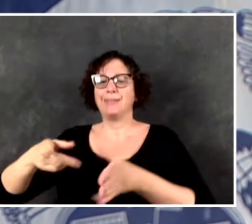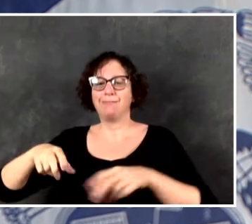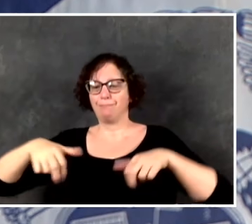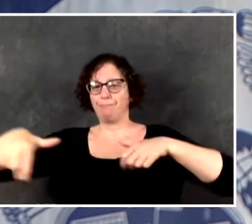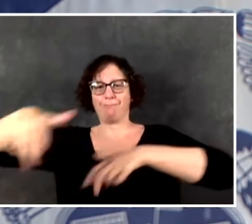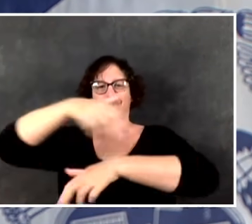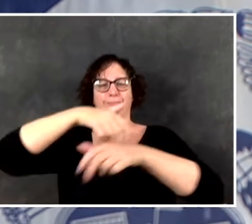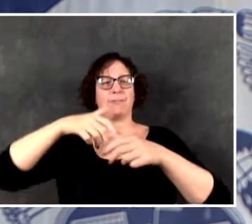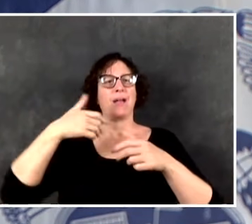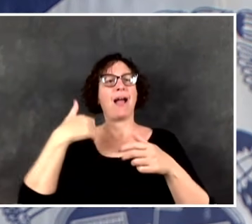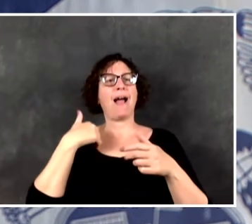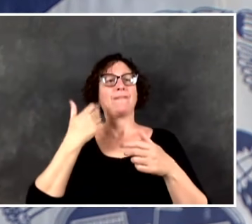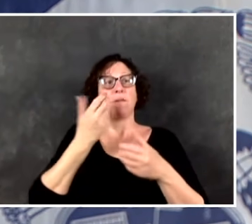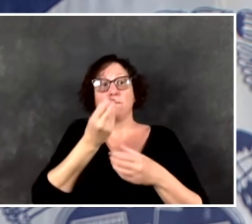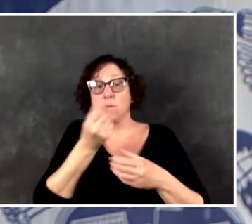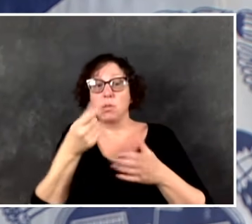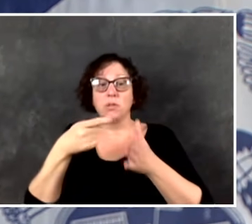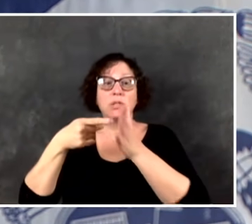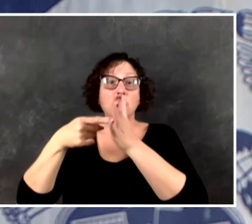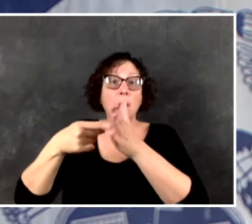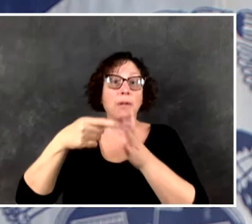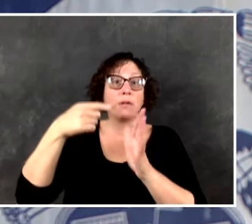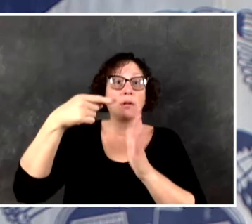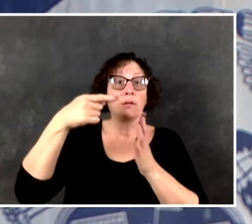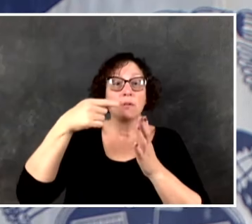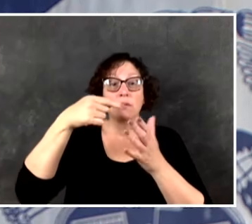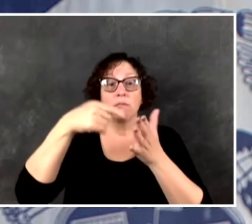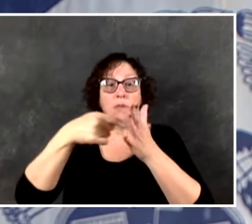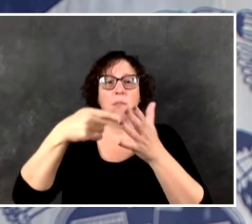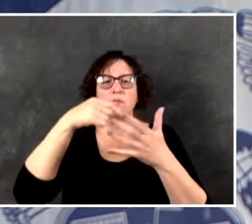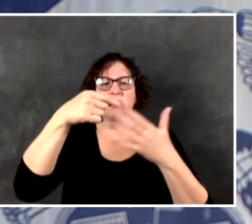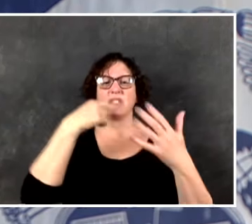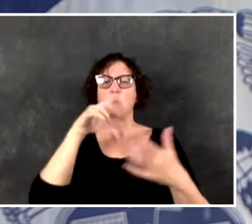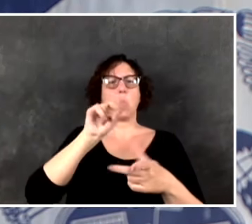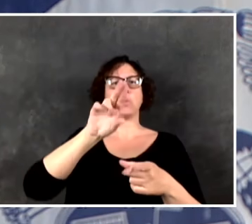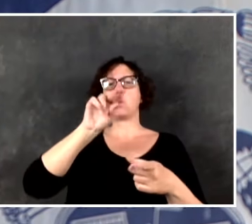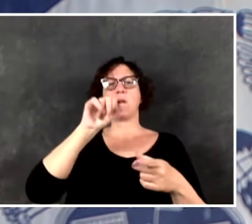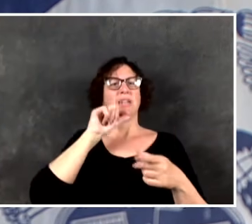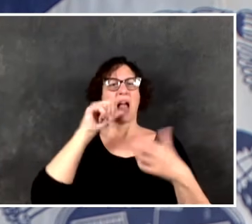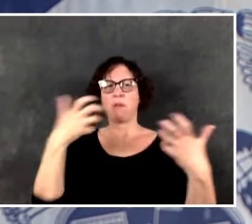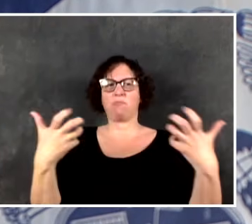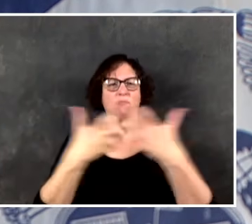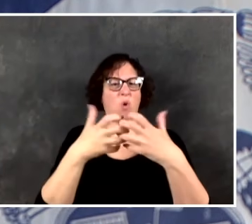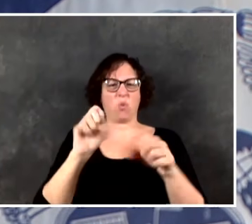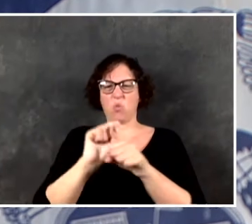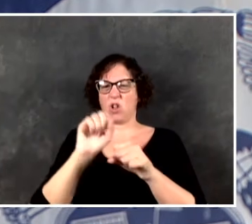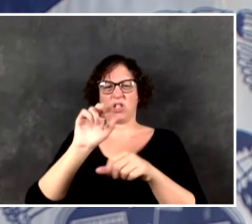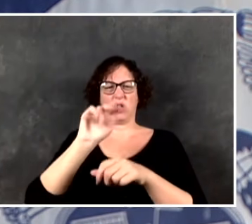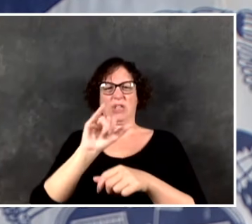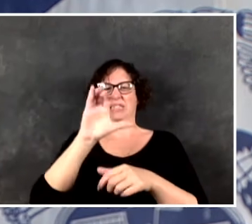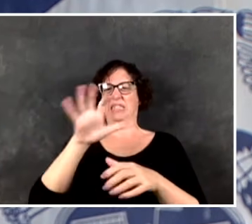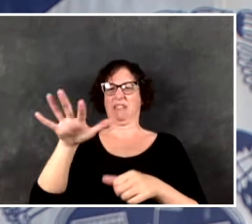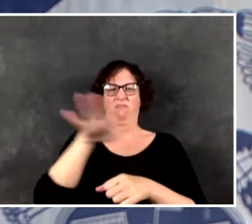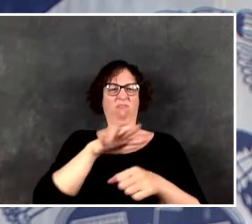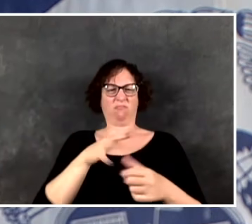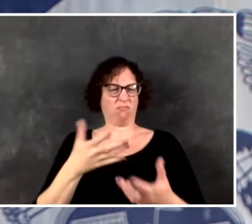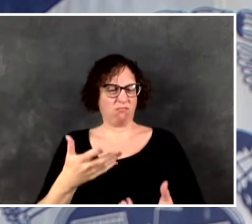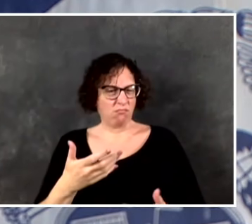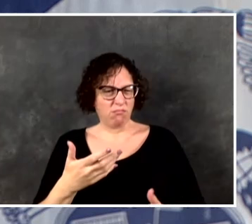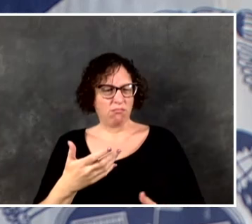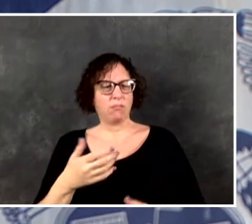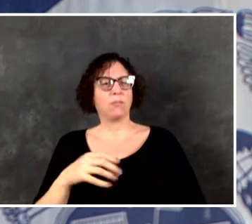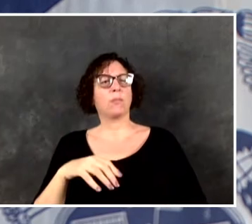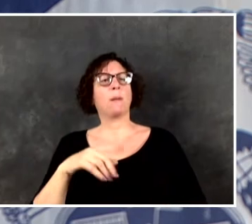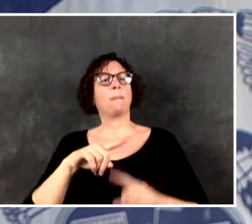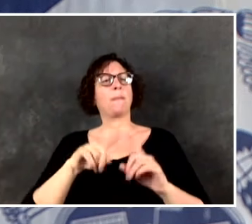ARE SUPPORTIVE